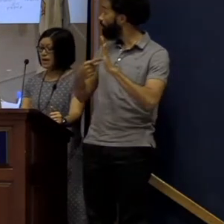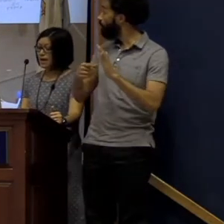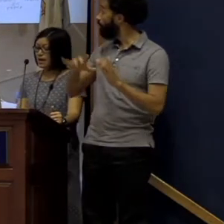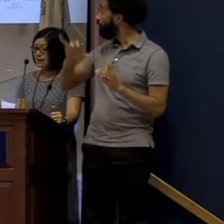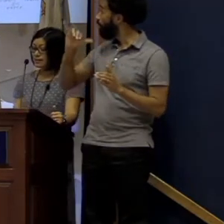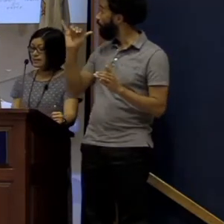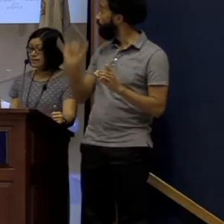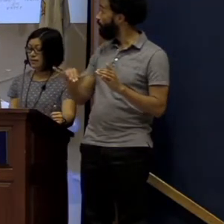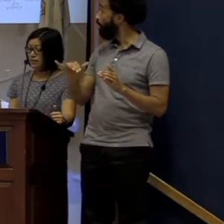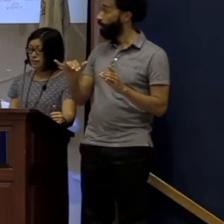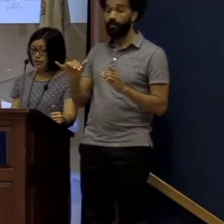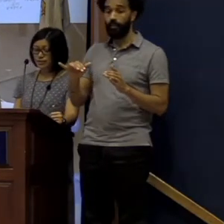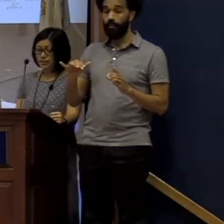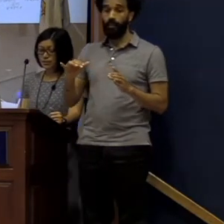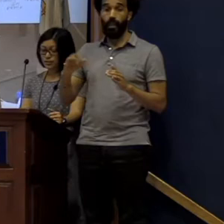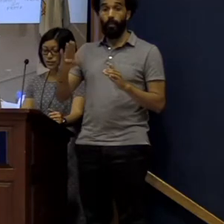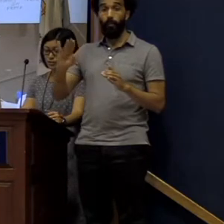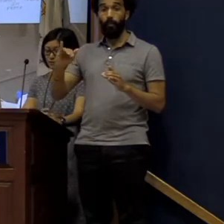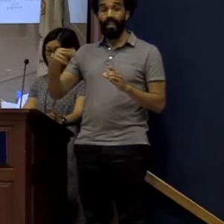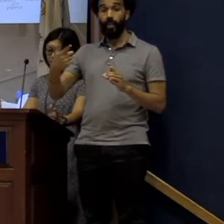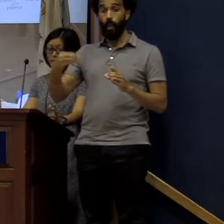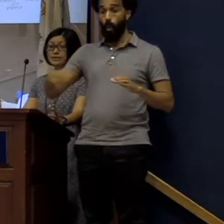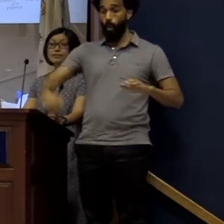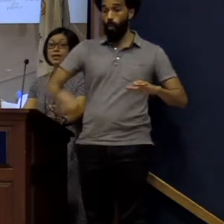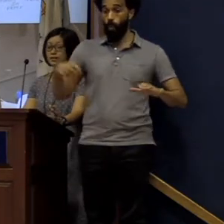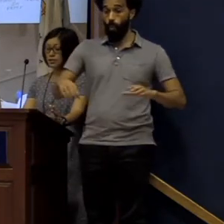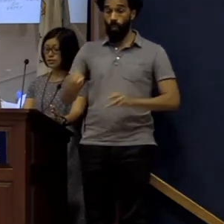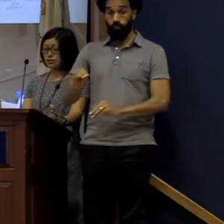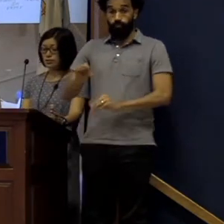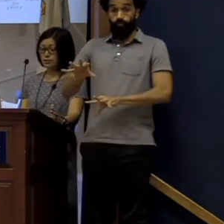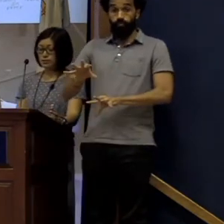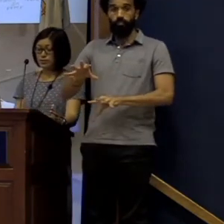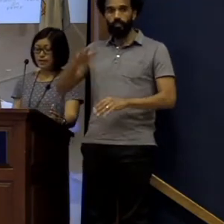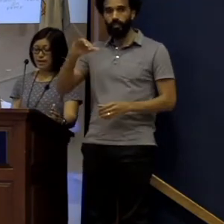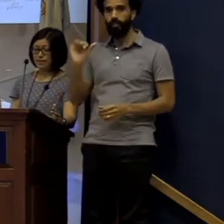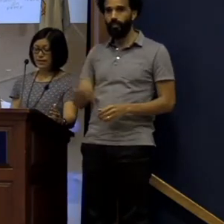The survey questions that the students crafted what are some challenges to our school being happy and healthy?